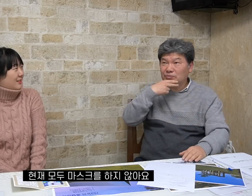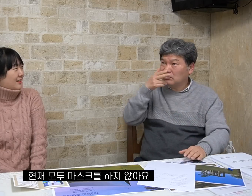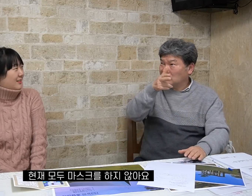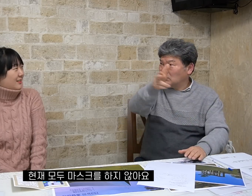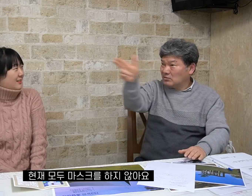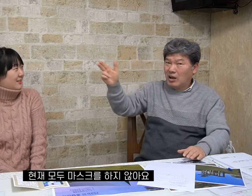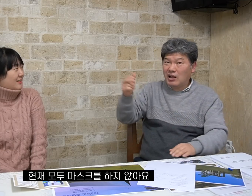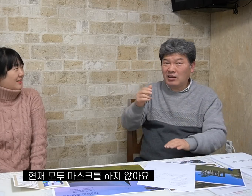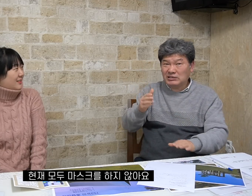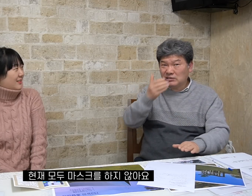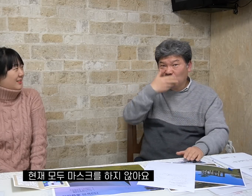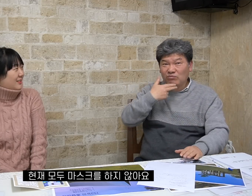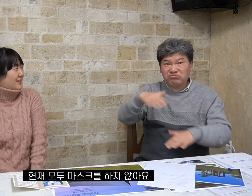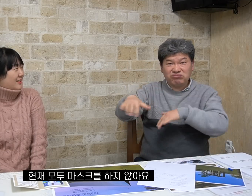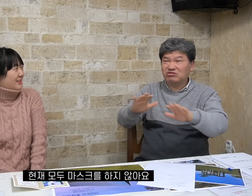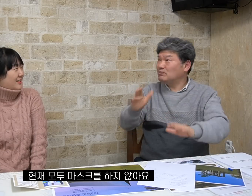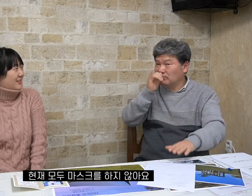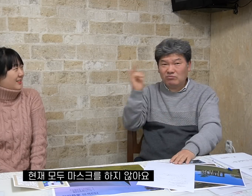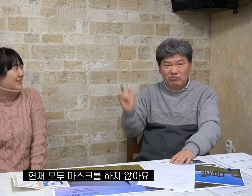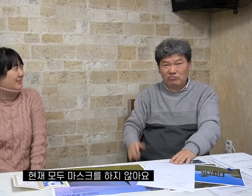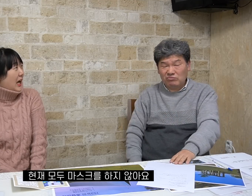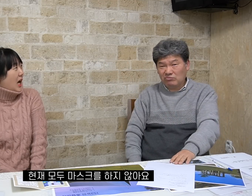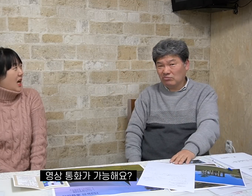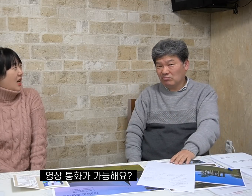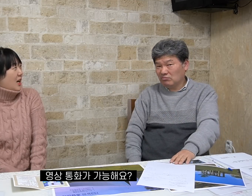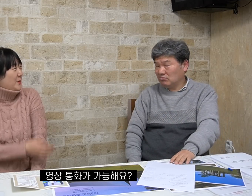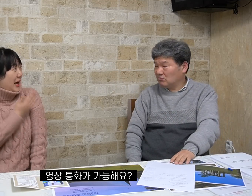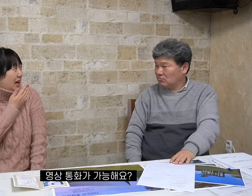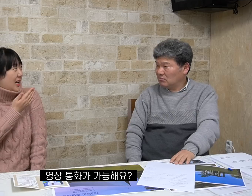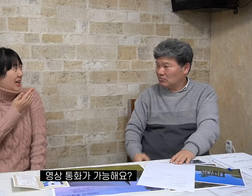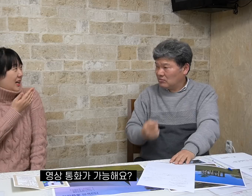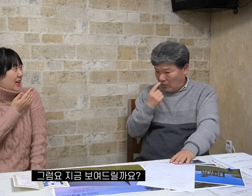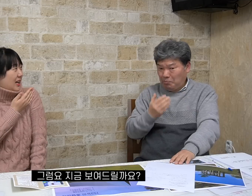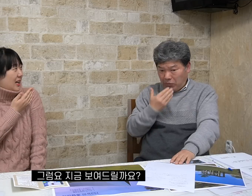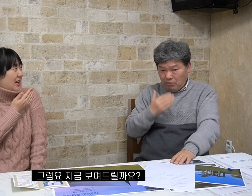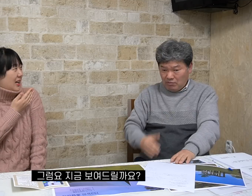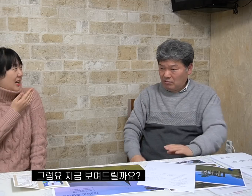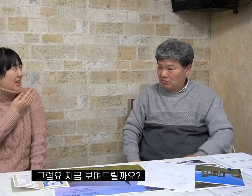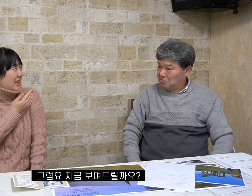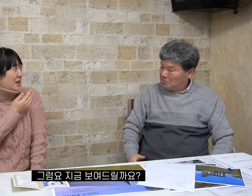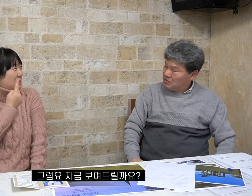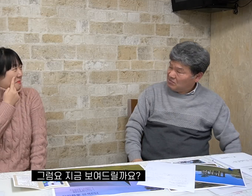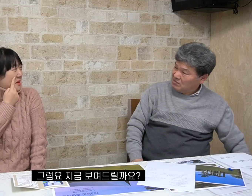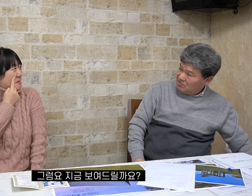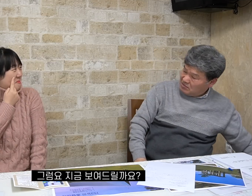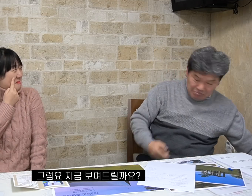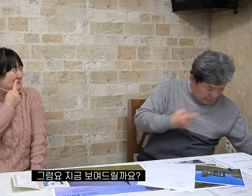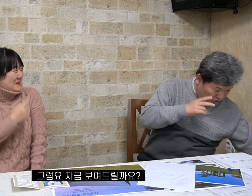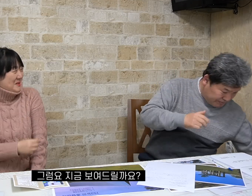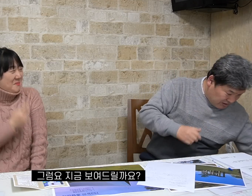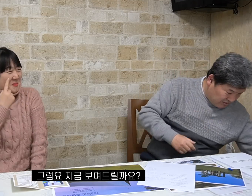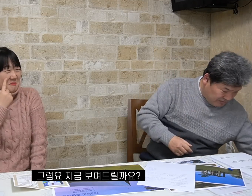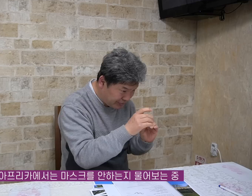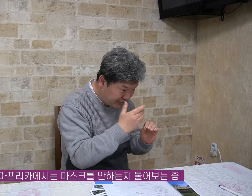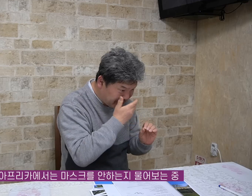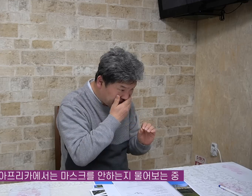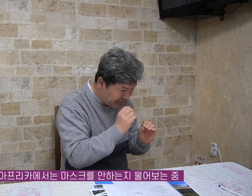Currently, not everyone is wearing a mask. Is it possible to make a video call? Alright. Shall I show you now?